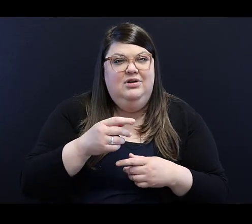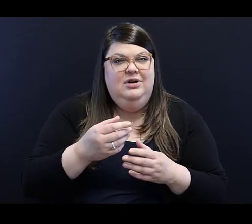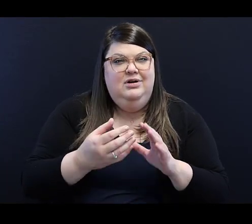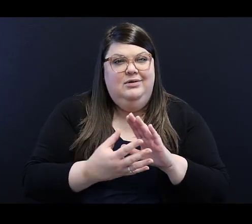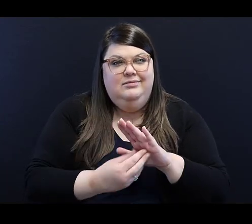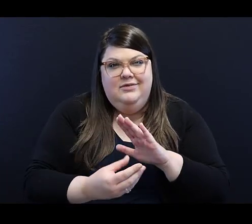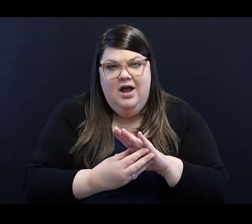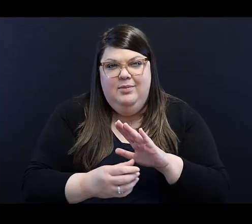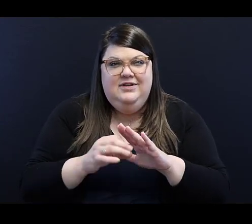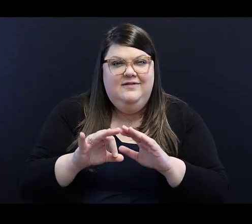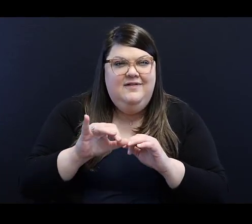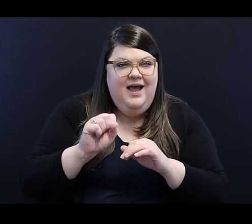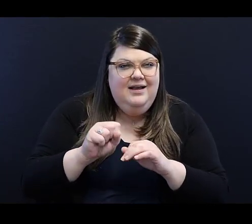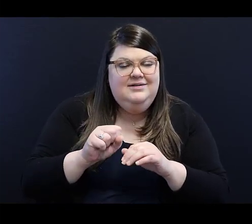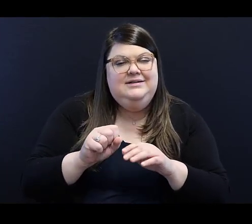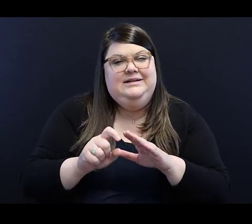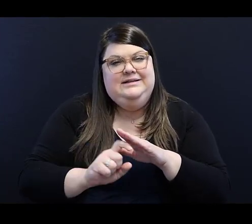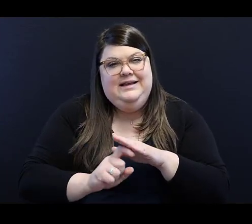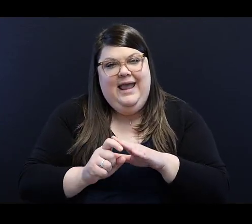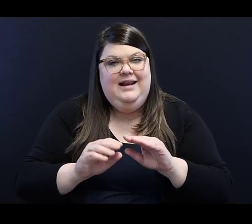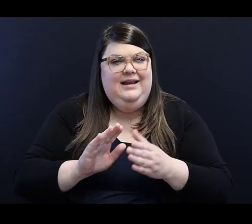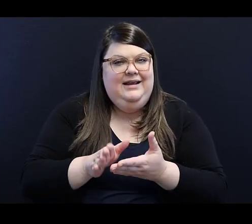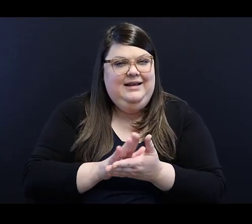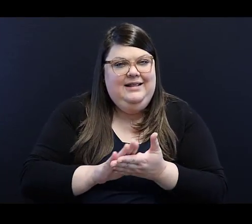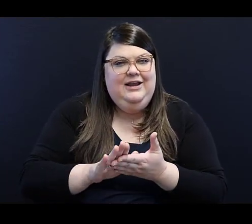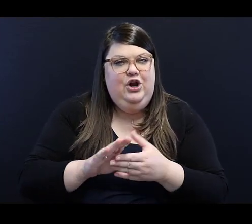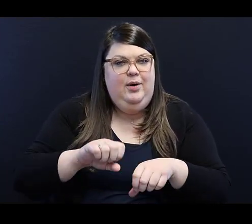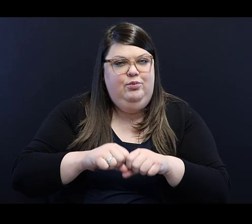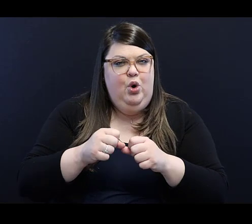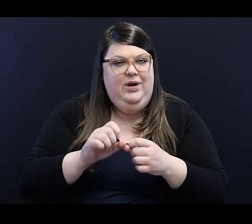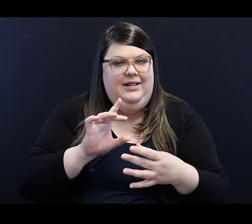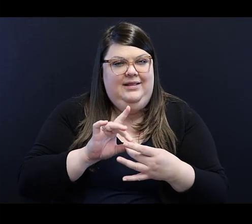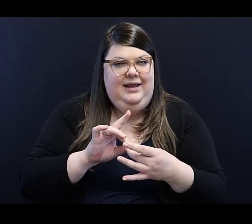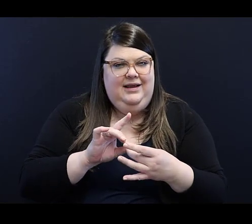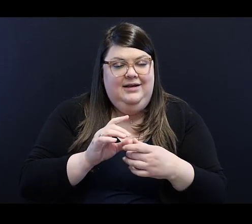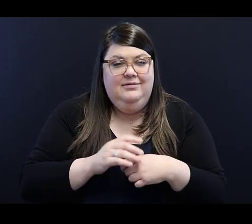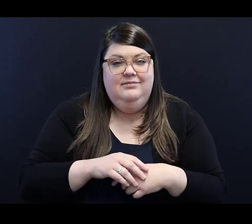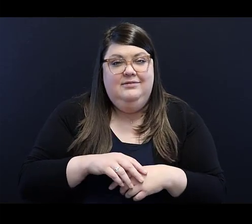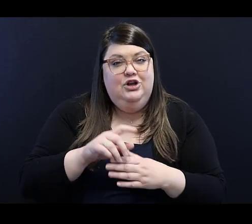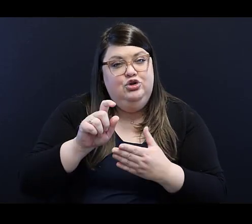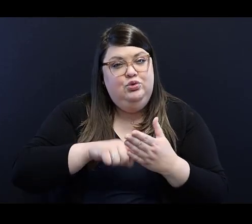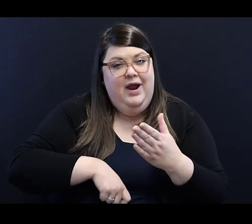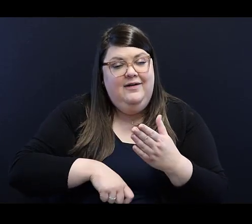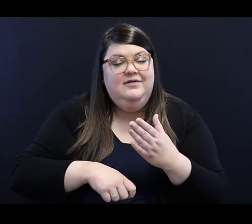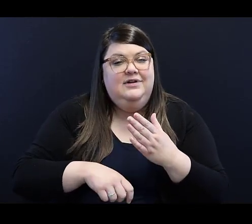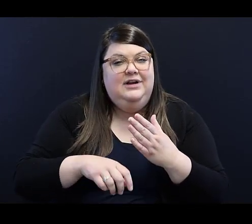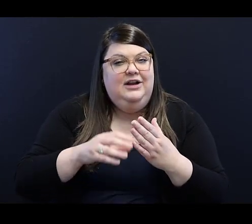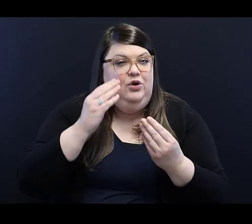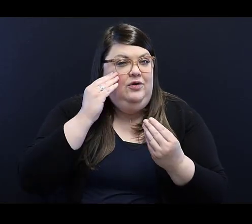scan and clean broken links. A draft a notice for the website that indicates the grant has ended